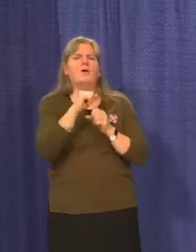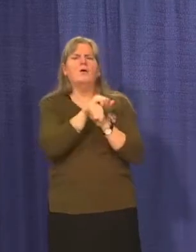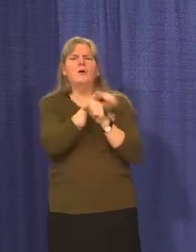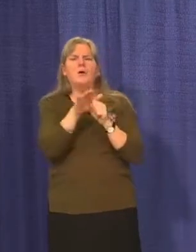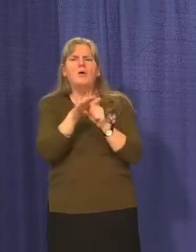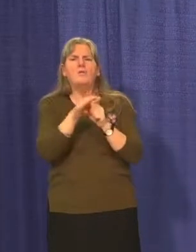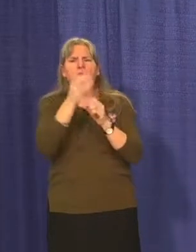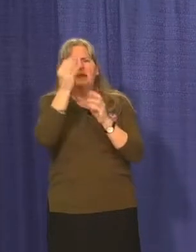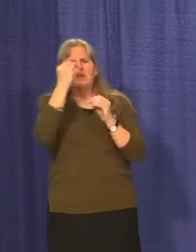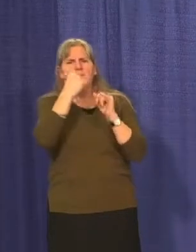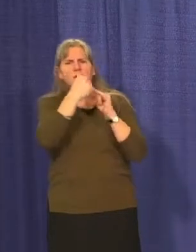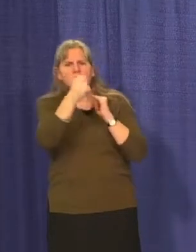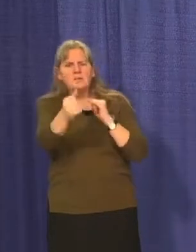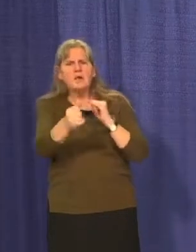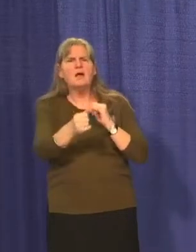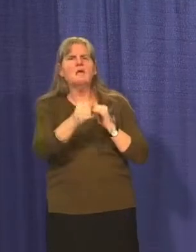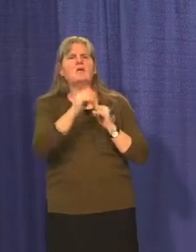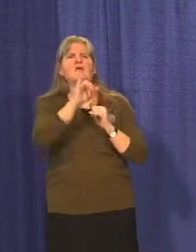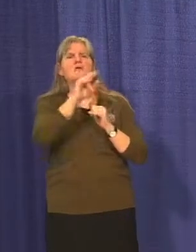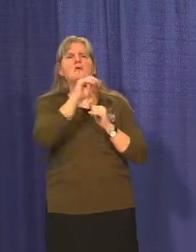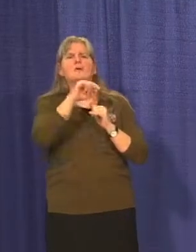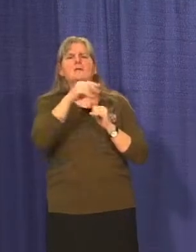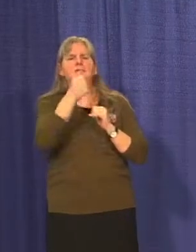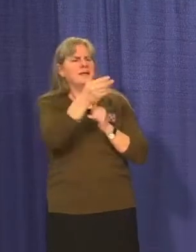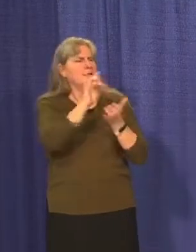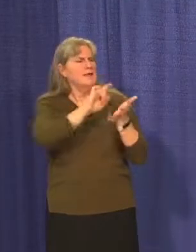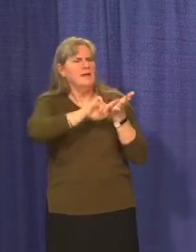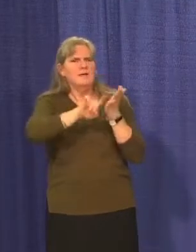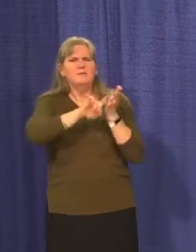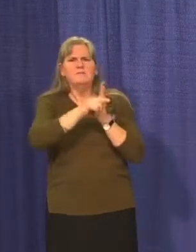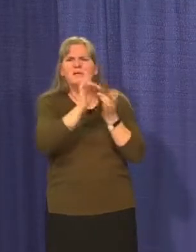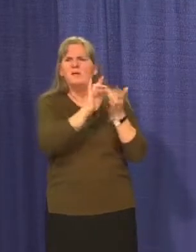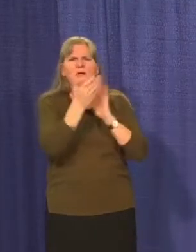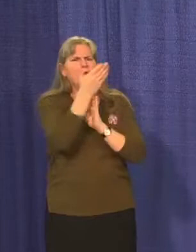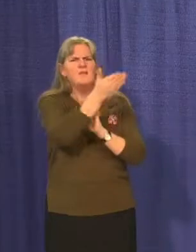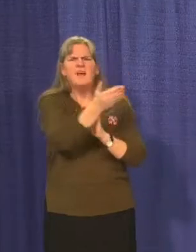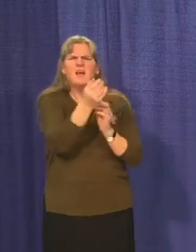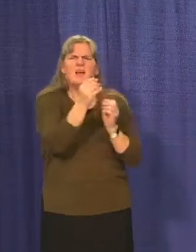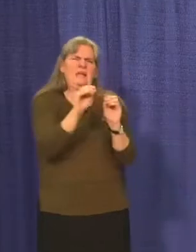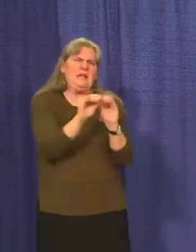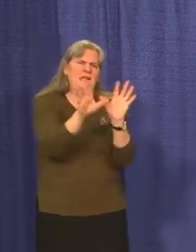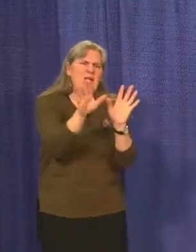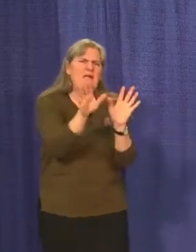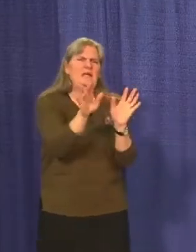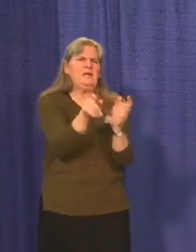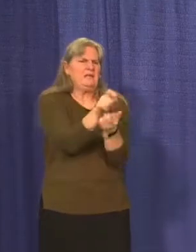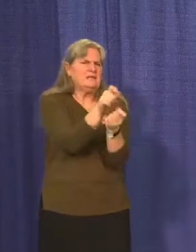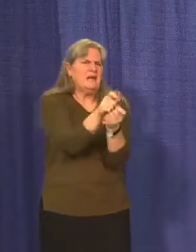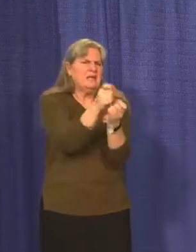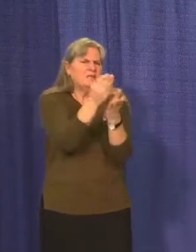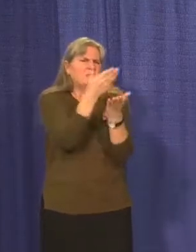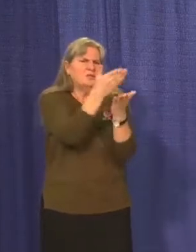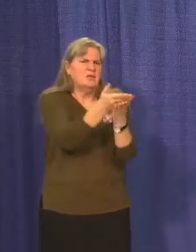COVID-19 in phone line. Visit Yukon.ca. So if you're hesitant or